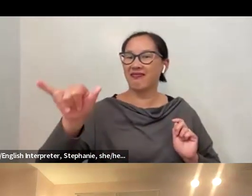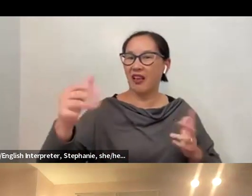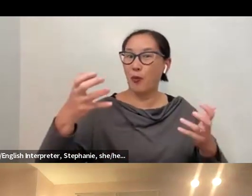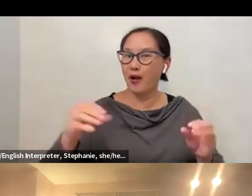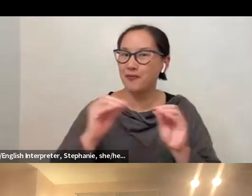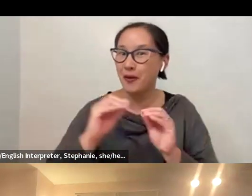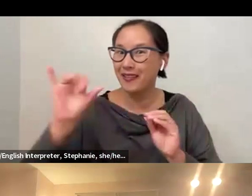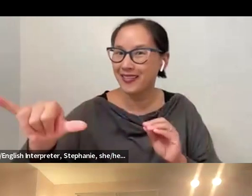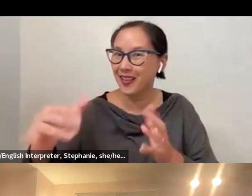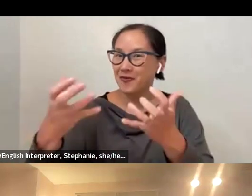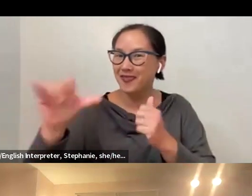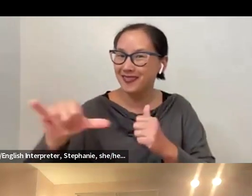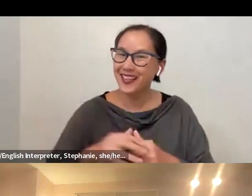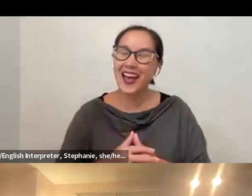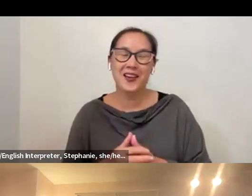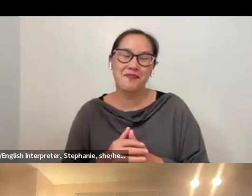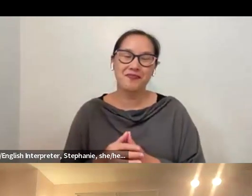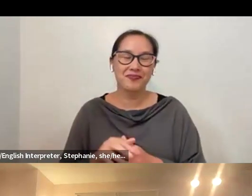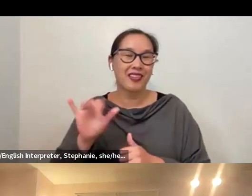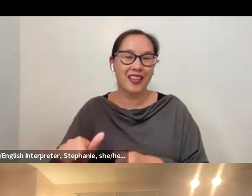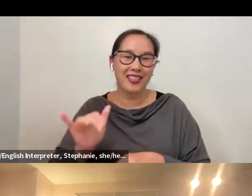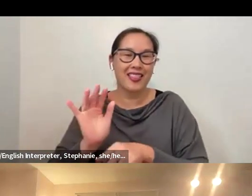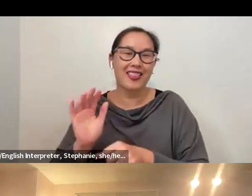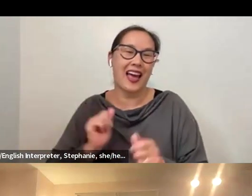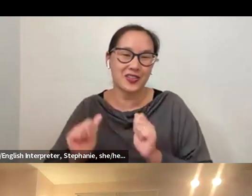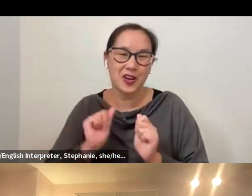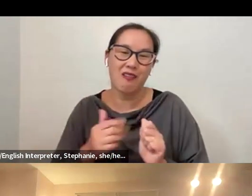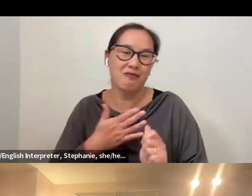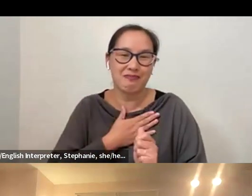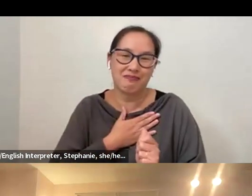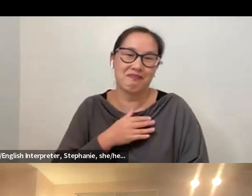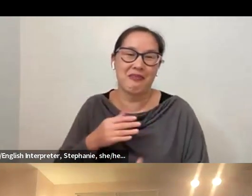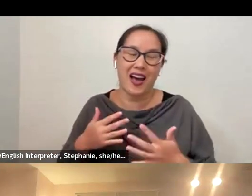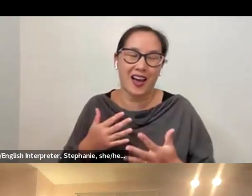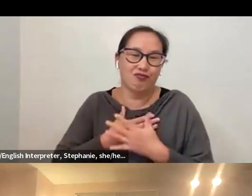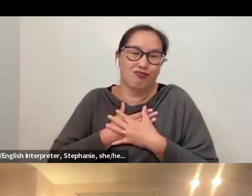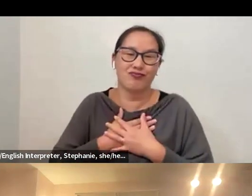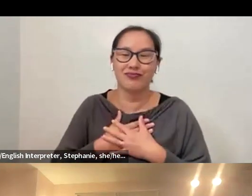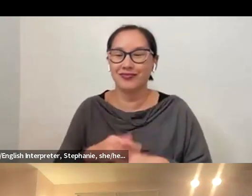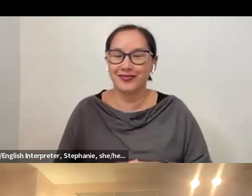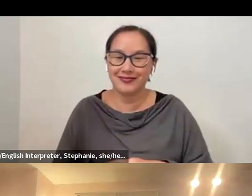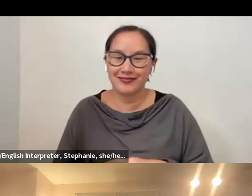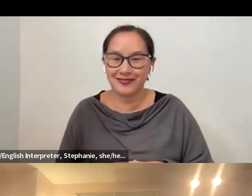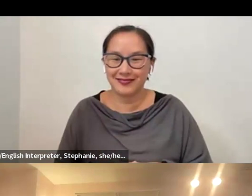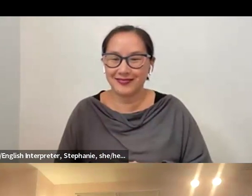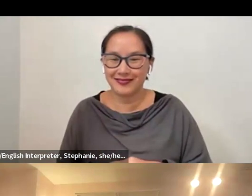Yeah. That show is is my vibe. But yeah, I would like to see,